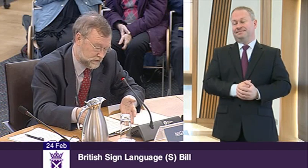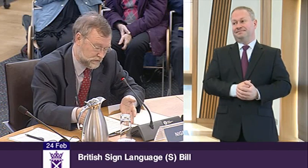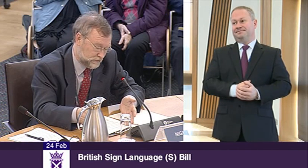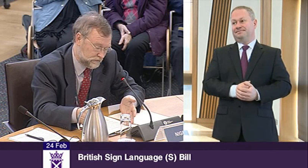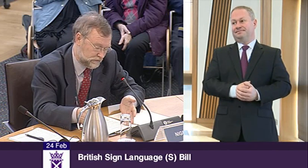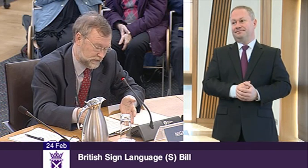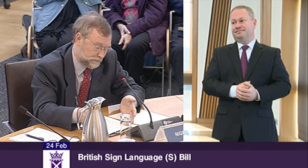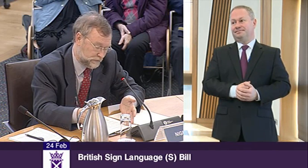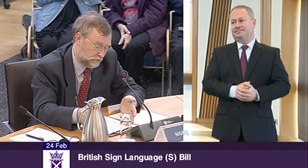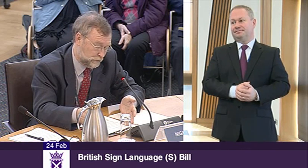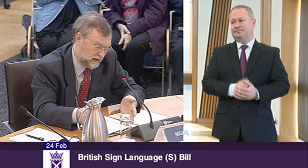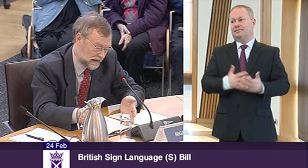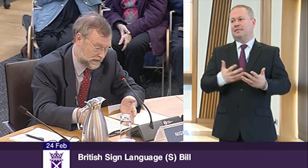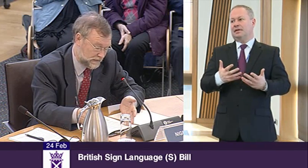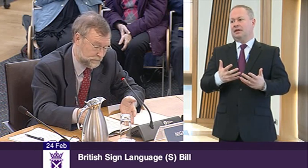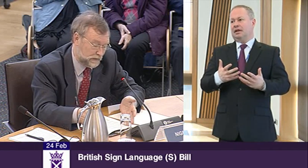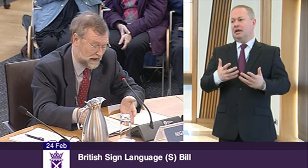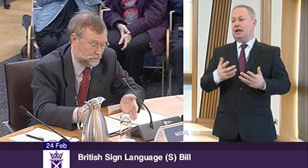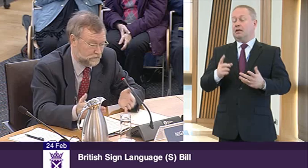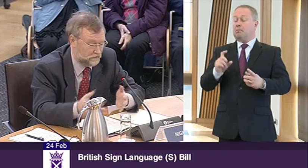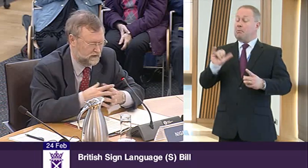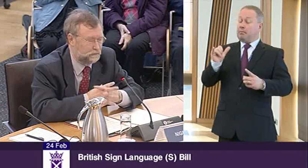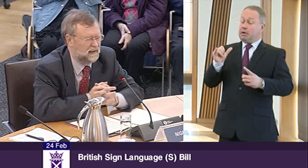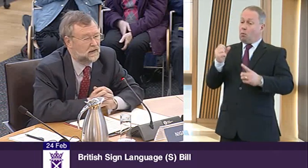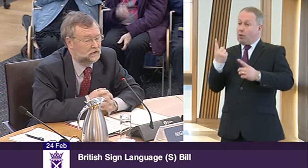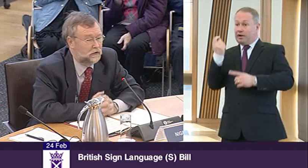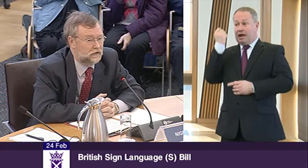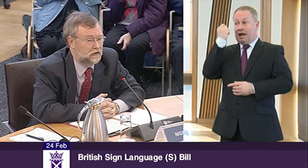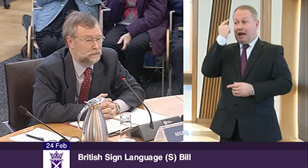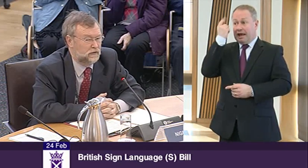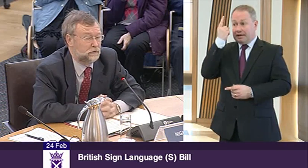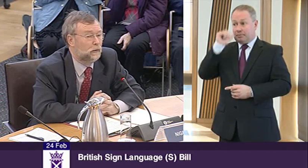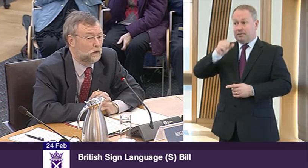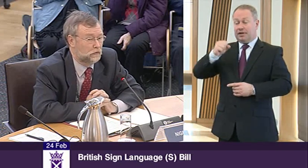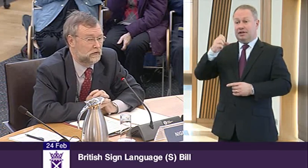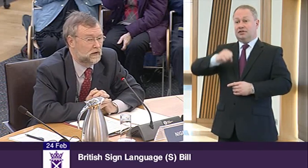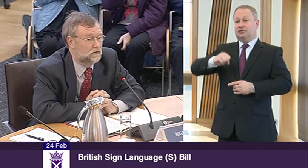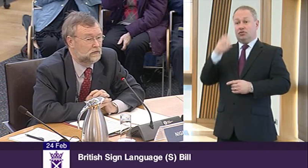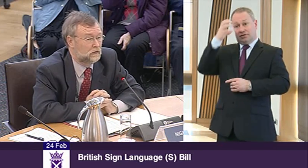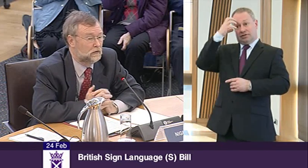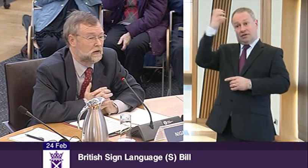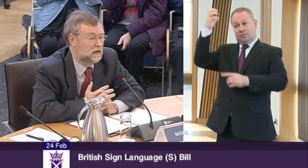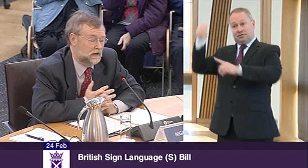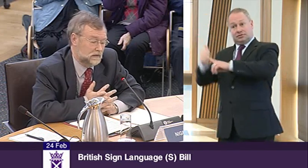suggested that I put forward the idea that some financial support from the Scottish Government